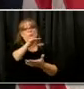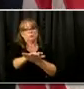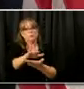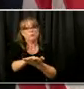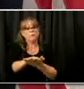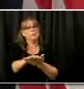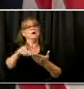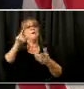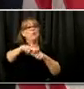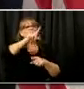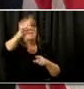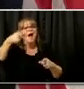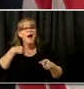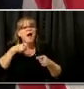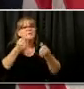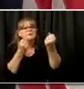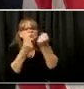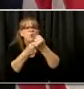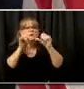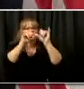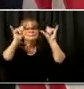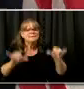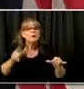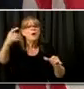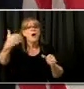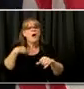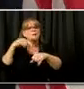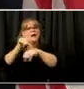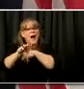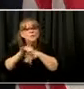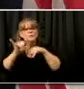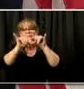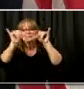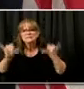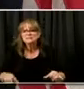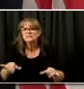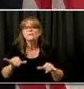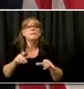professionals counselors that also plays a role in providing them with that normalcy that they need